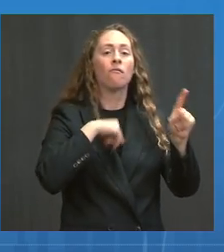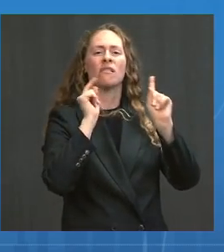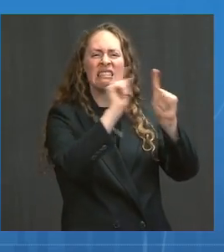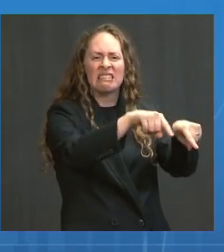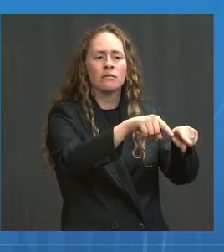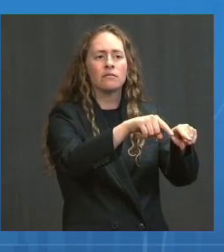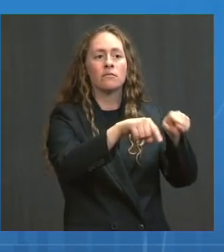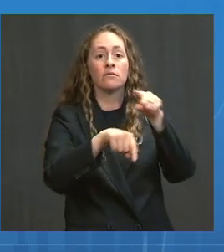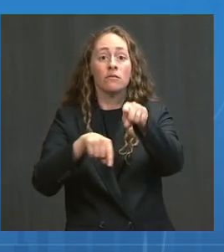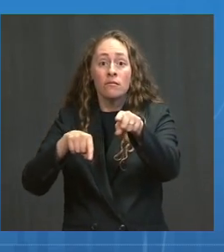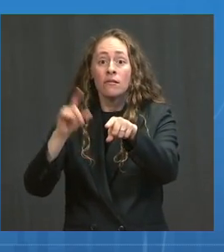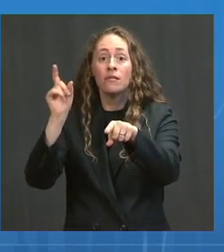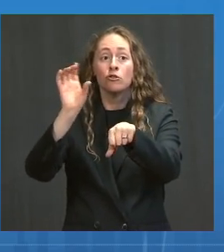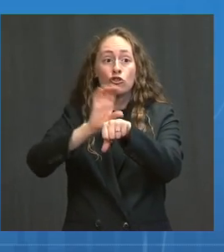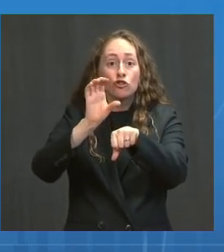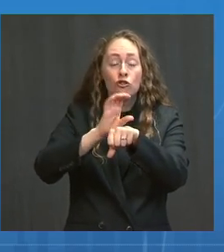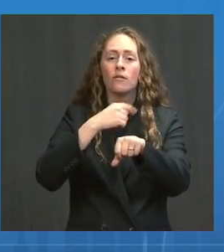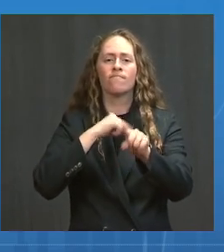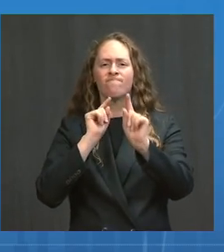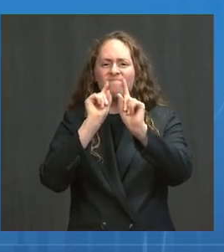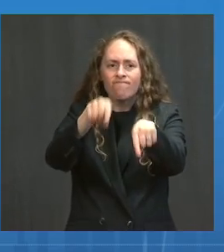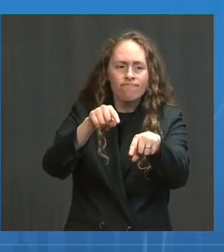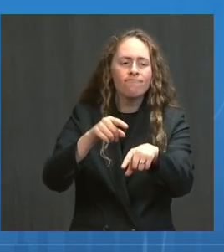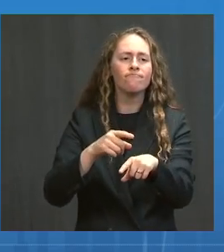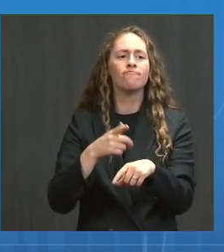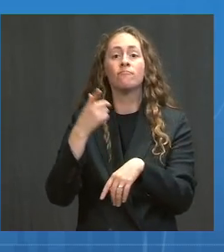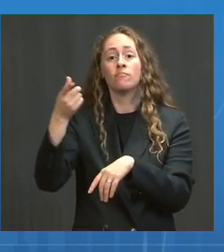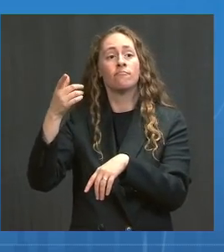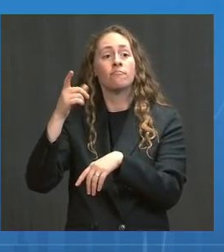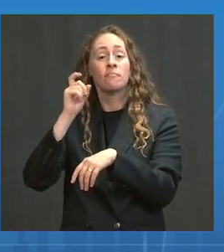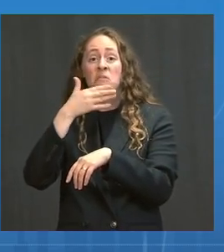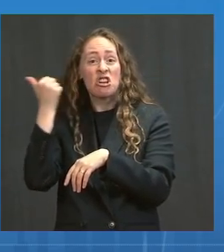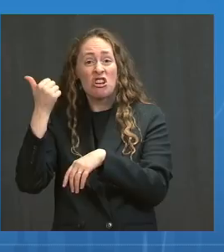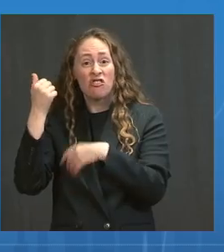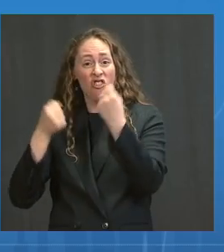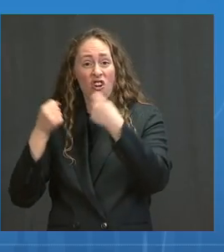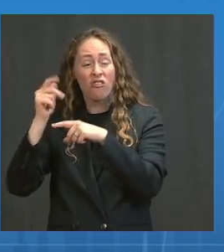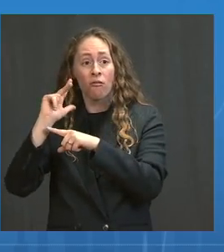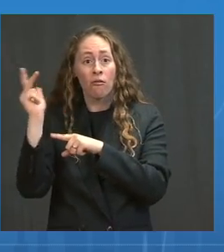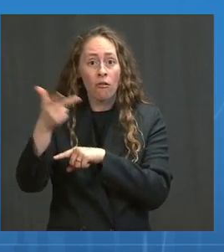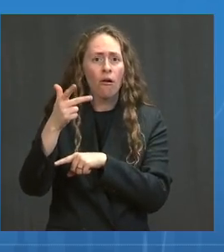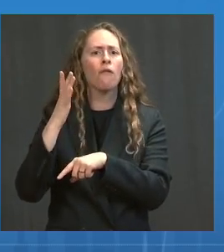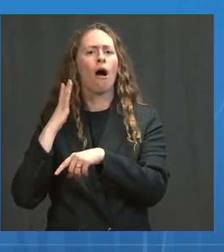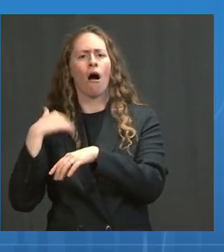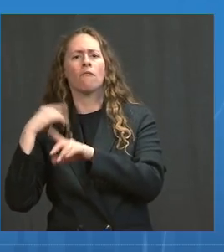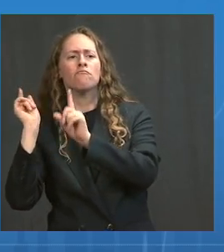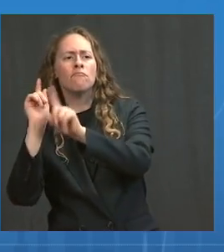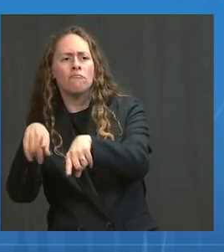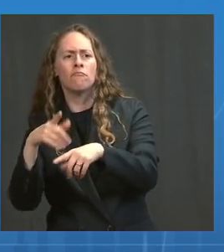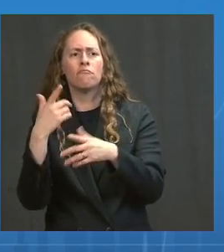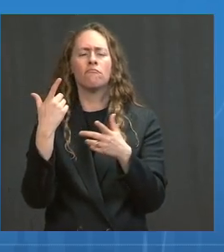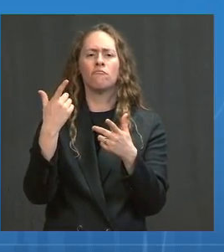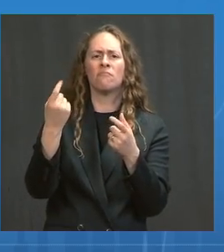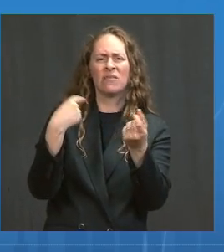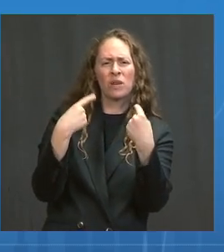deploying pop-up clinics and mobile clinics. We'll continue to answer people's questions, as we've talked about before.